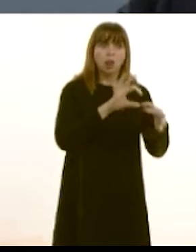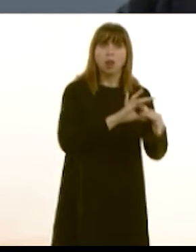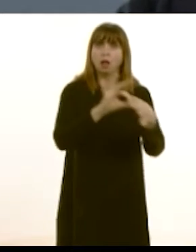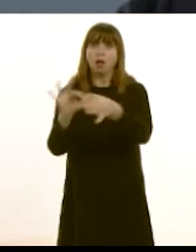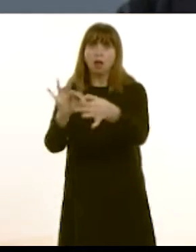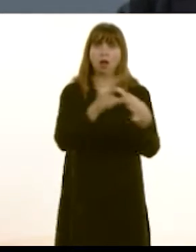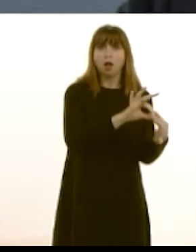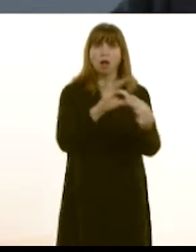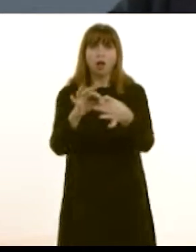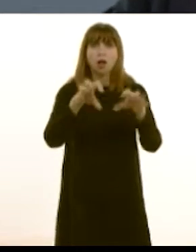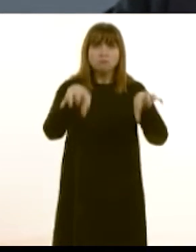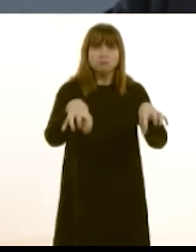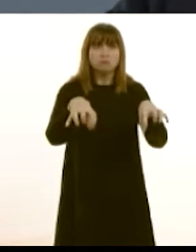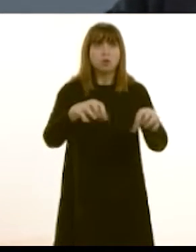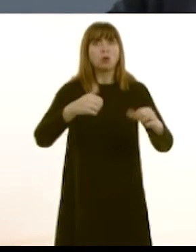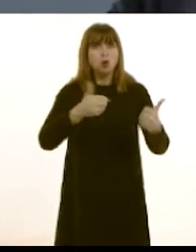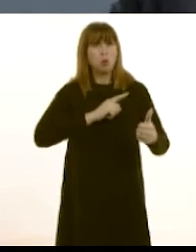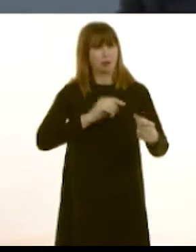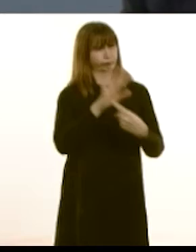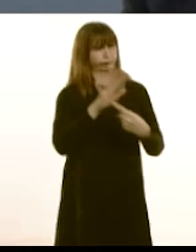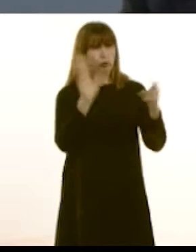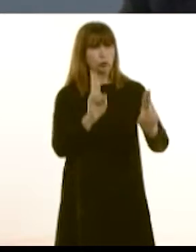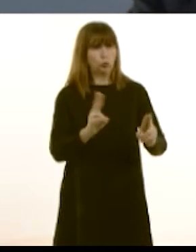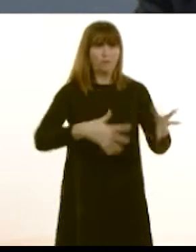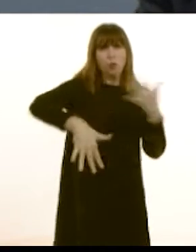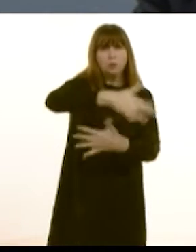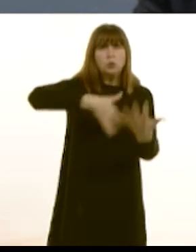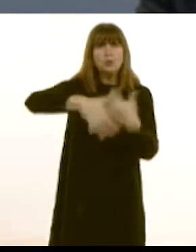What steps do you take to ensure that your policy intention in your documents is actually